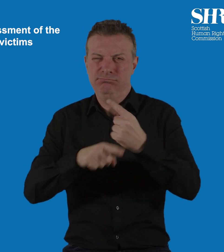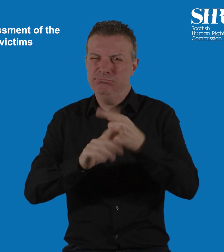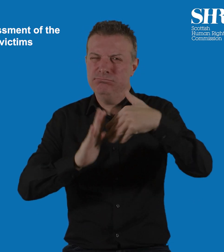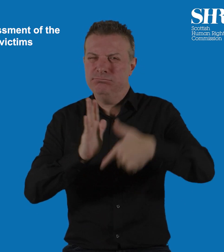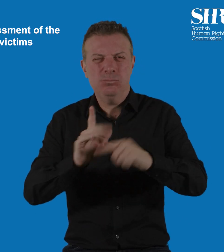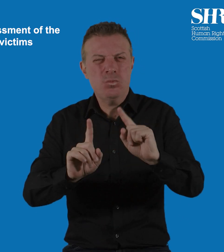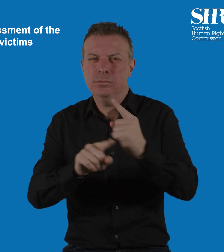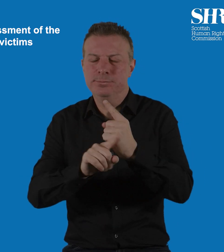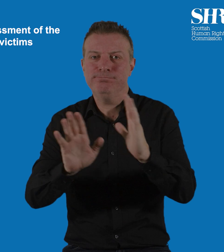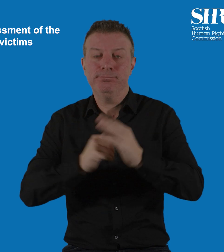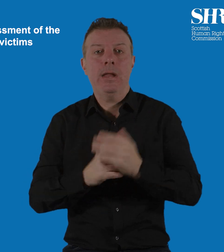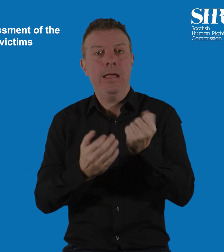Background and context